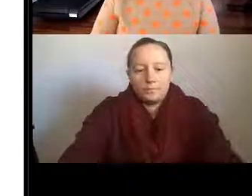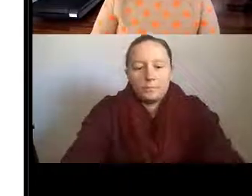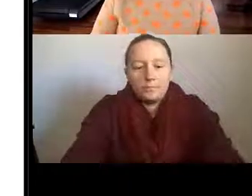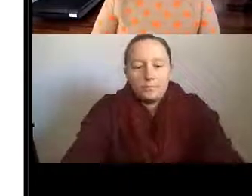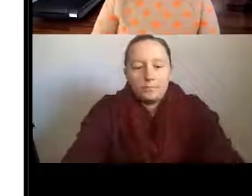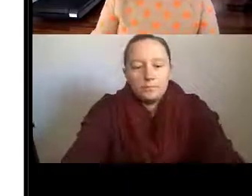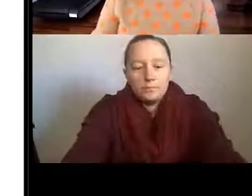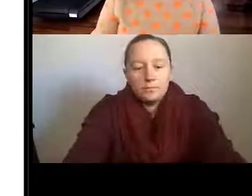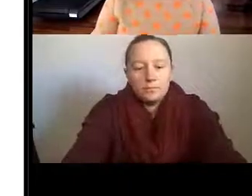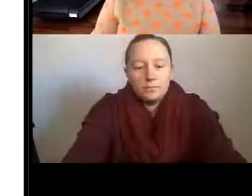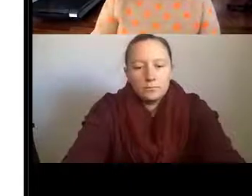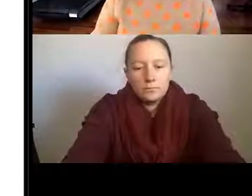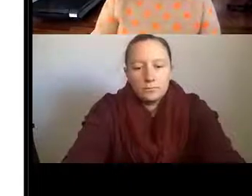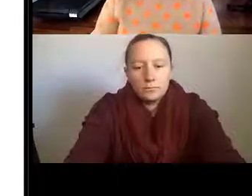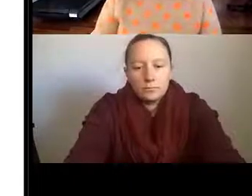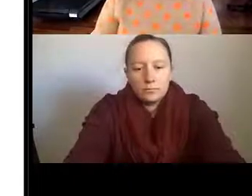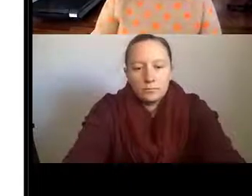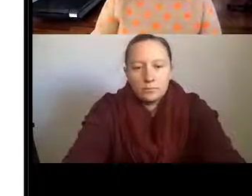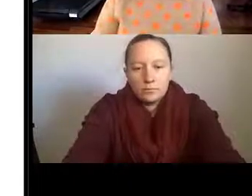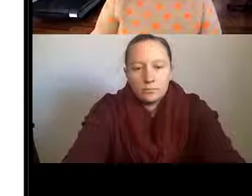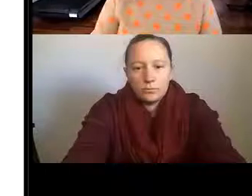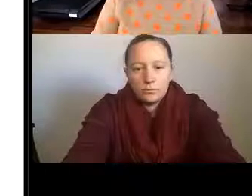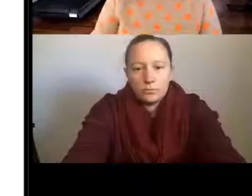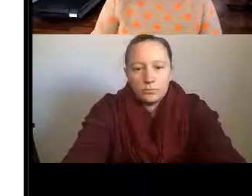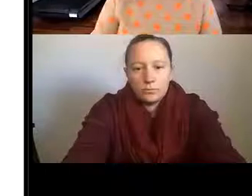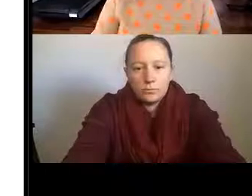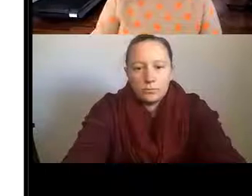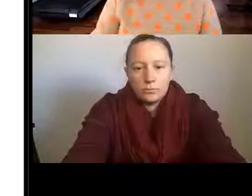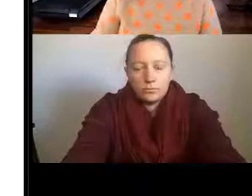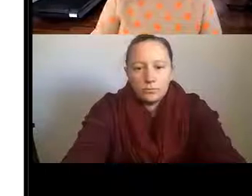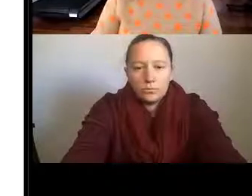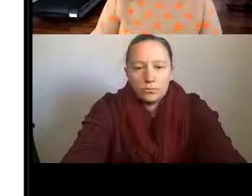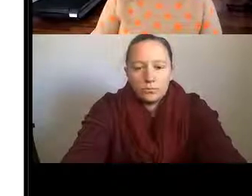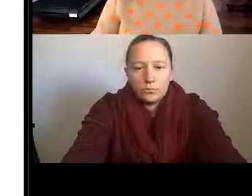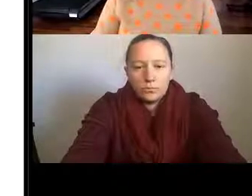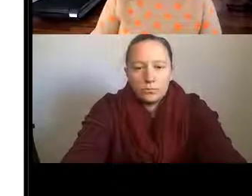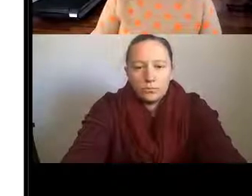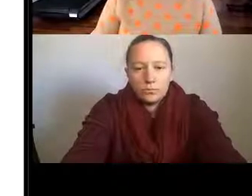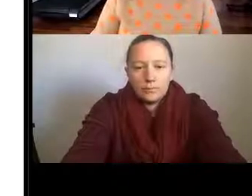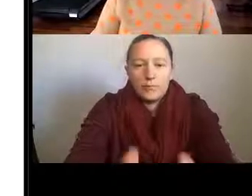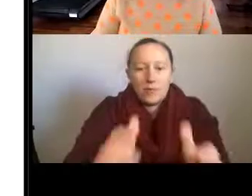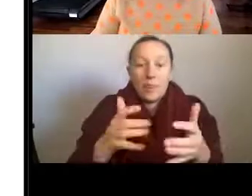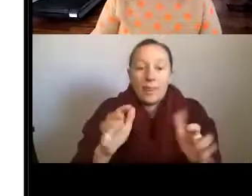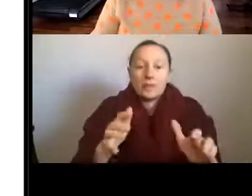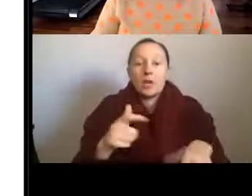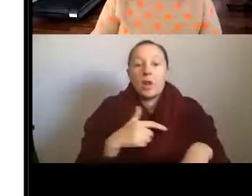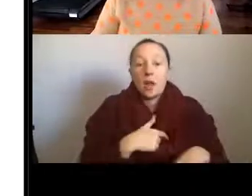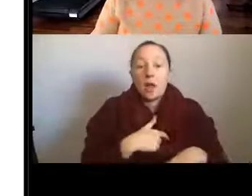So, that's all the slides that I put together today. I just wanted to raise a few final thoughts.